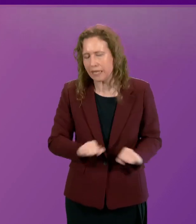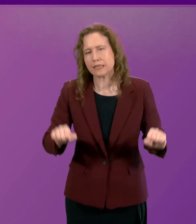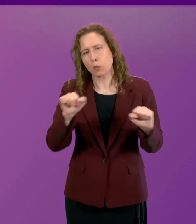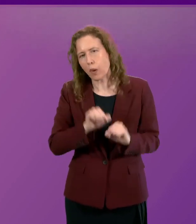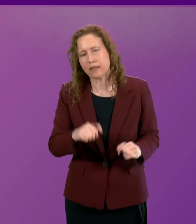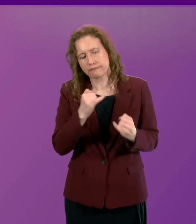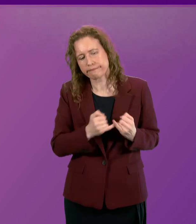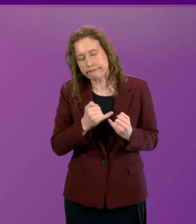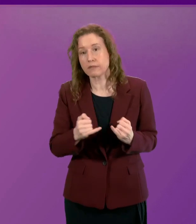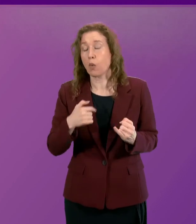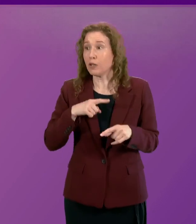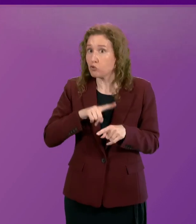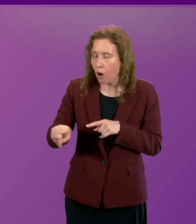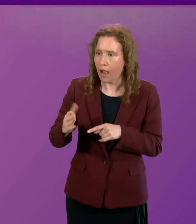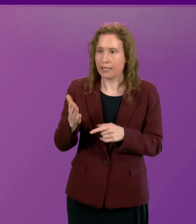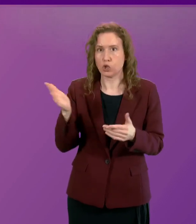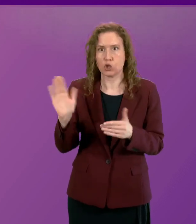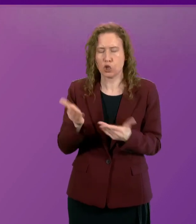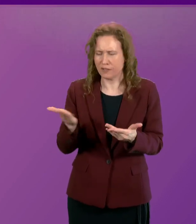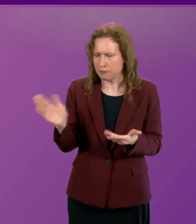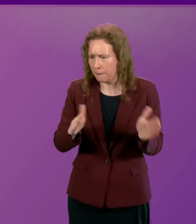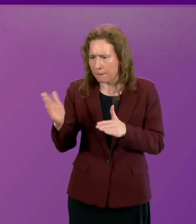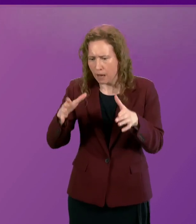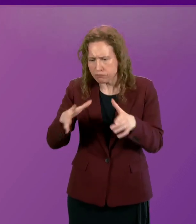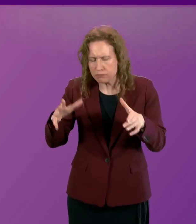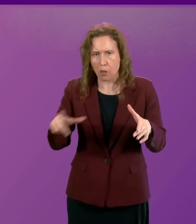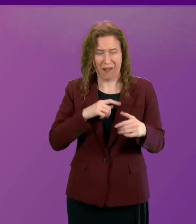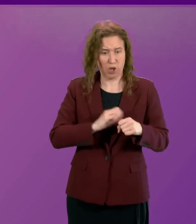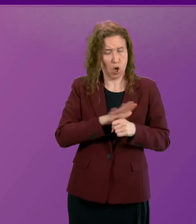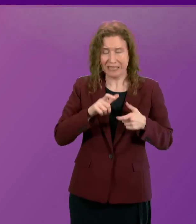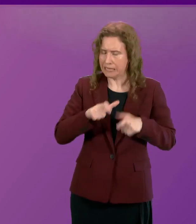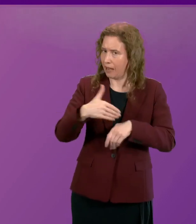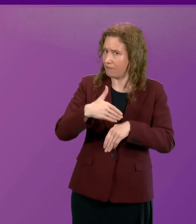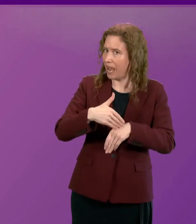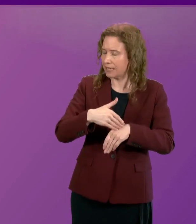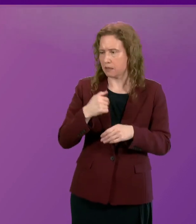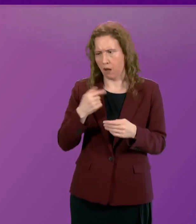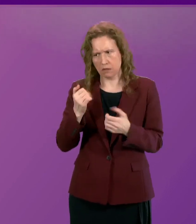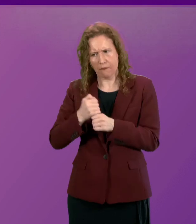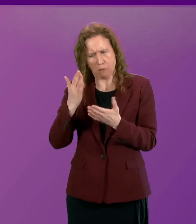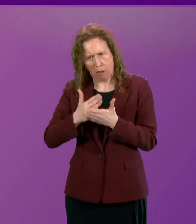We are trying to recover services as quickly as possible following the Covid pandemic—that work has the focus of the Government.